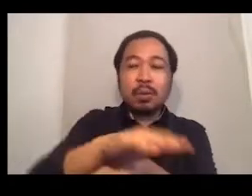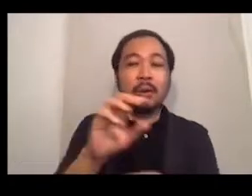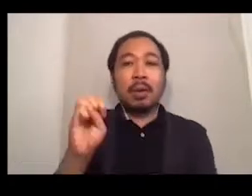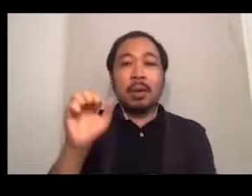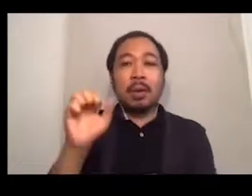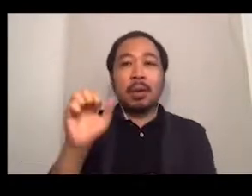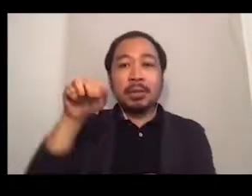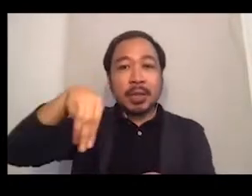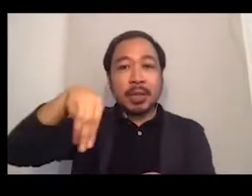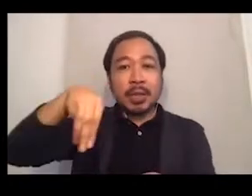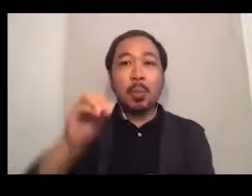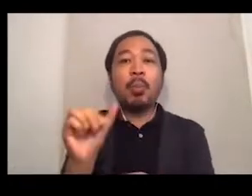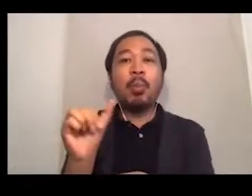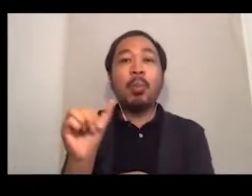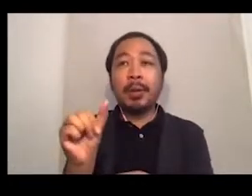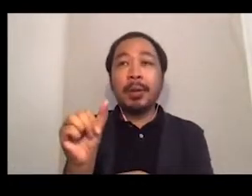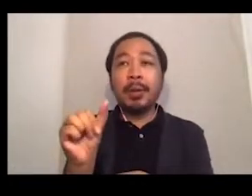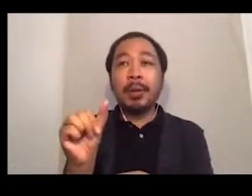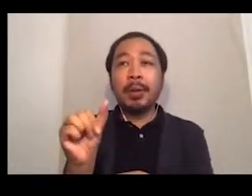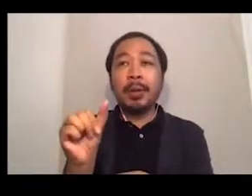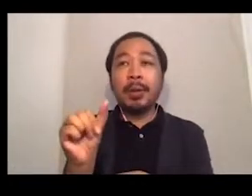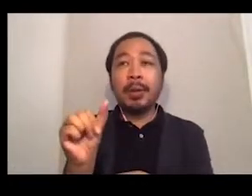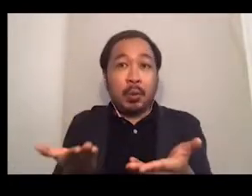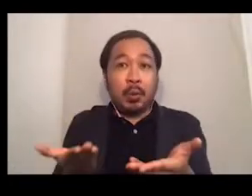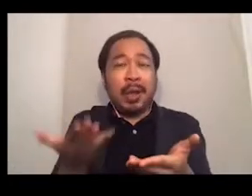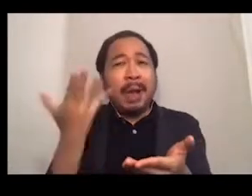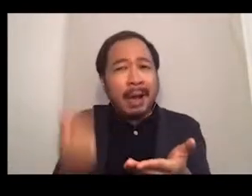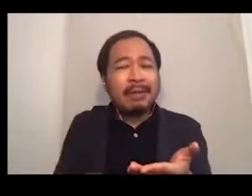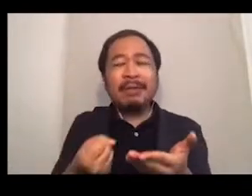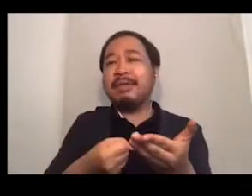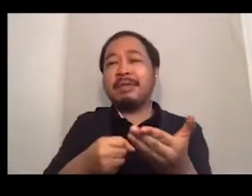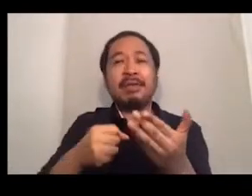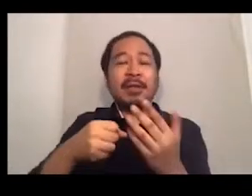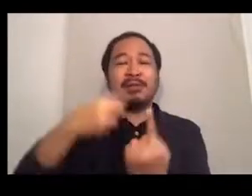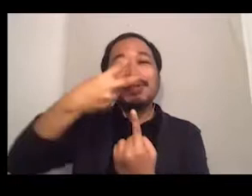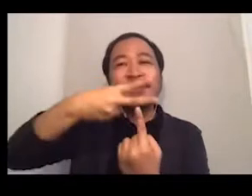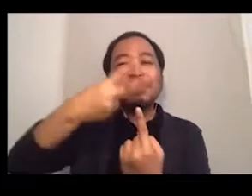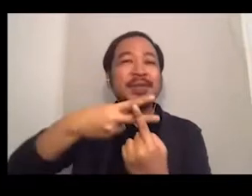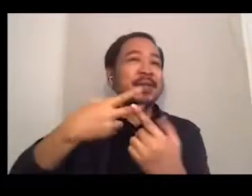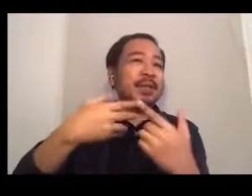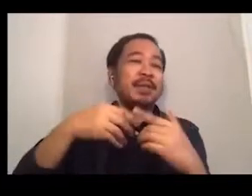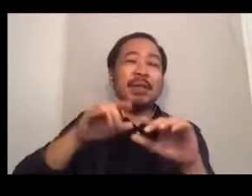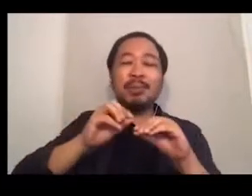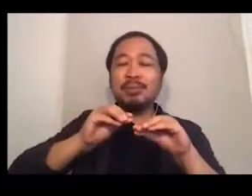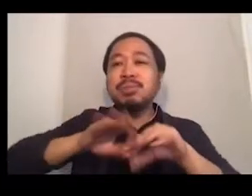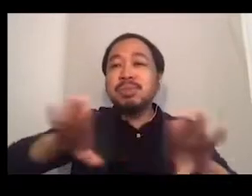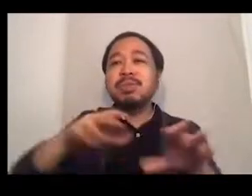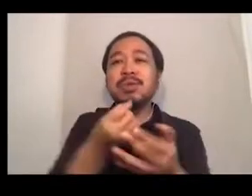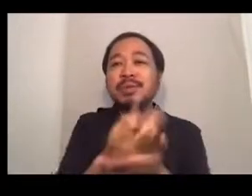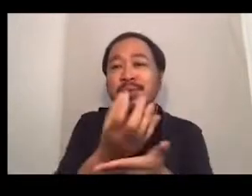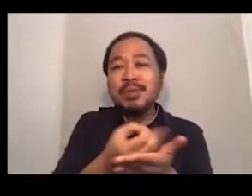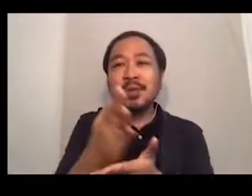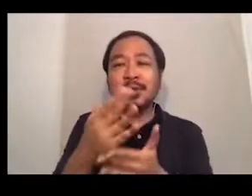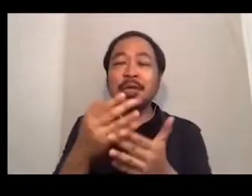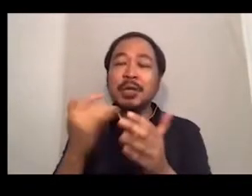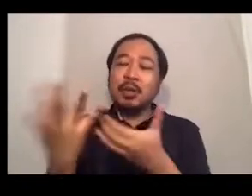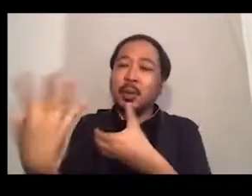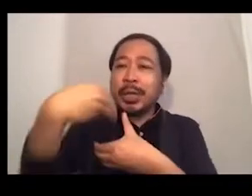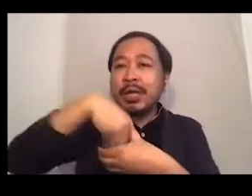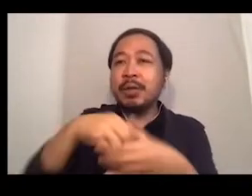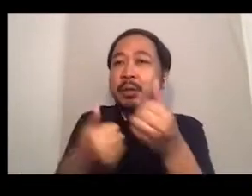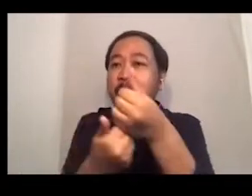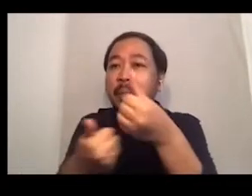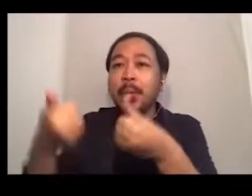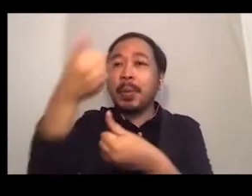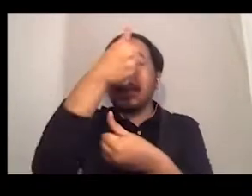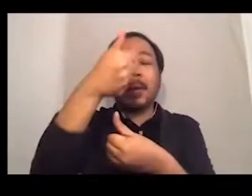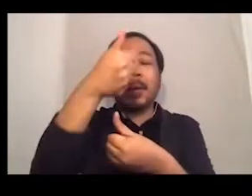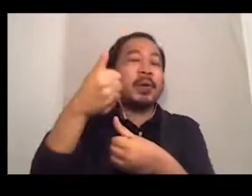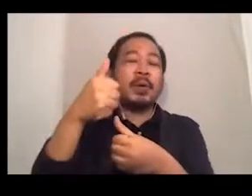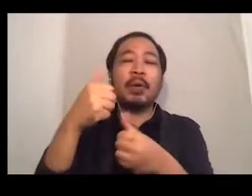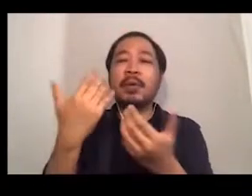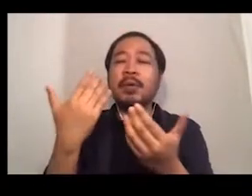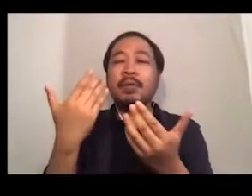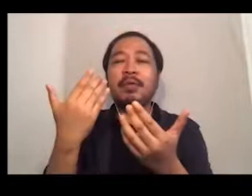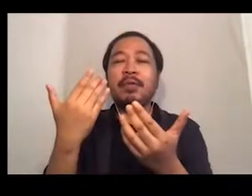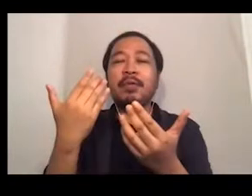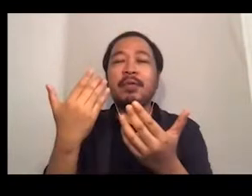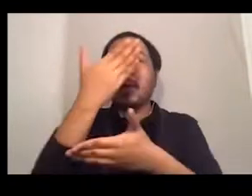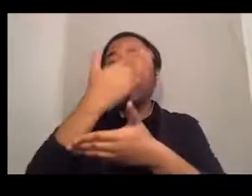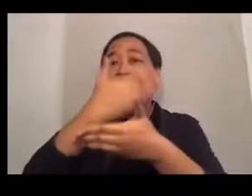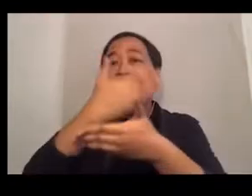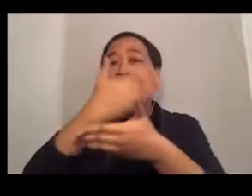for disability organizations in Samoa, in one of our panel discussions on the television.